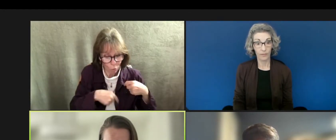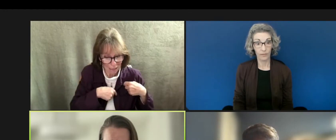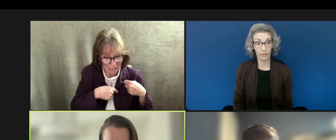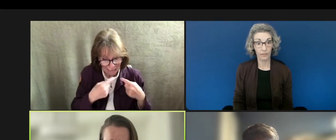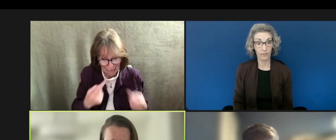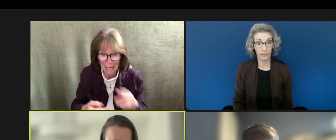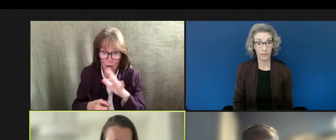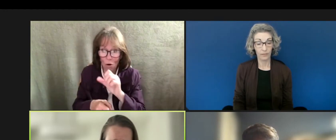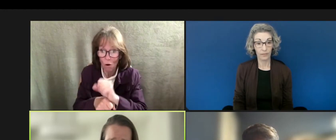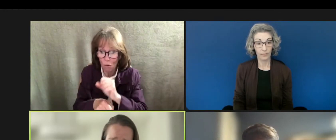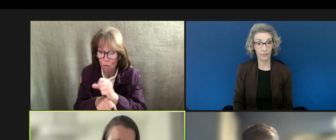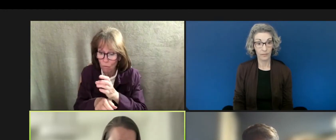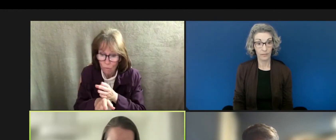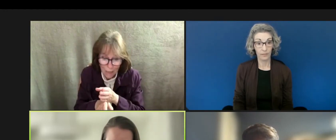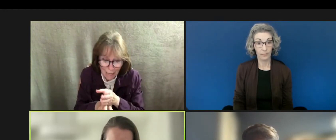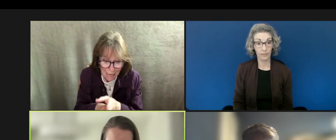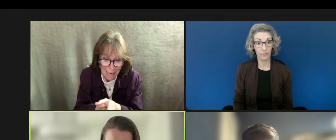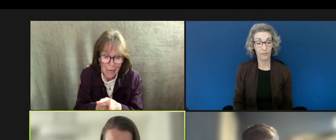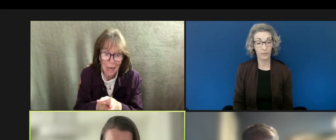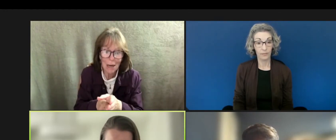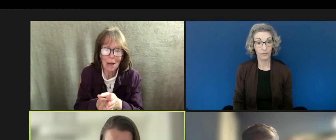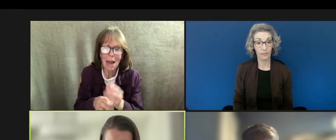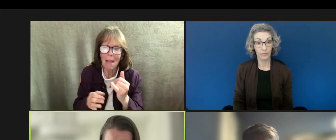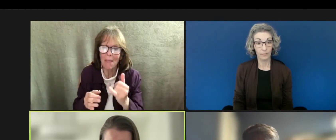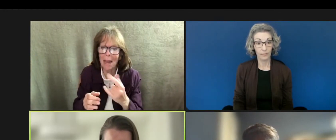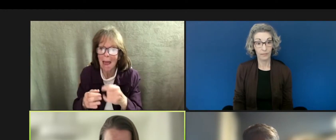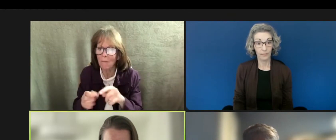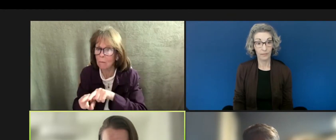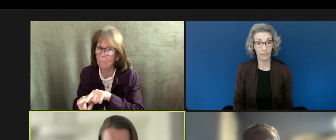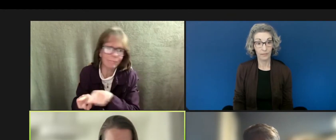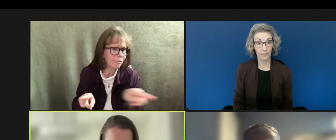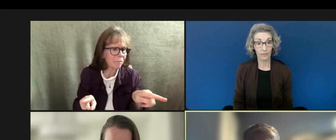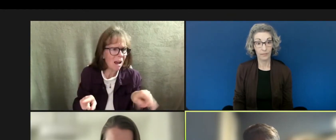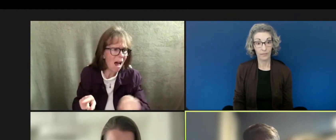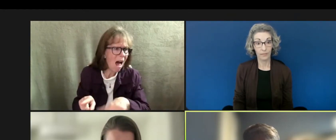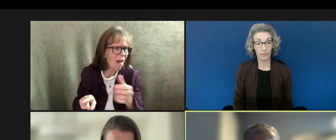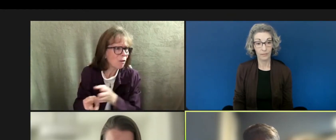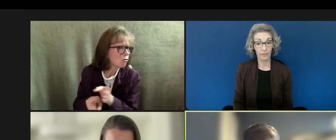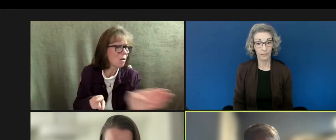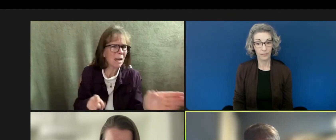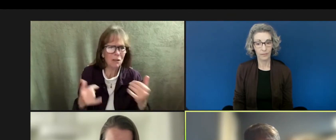And to have to take a new direction at this point- >> Mm-hm. That's awful.